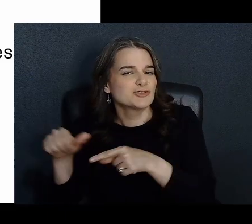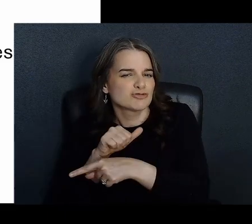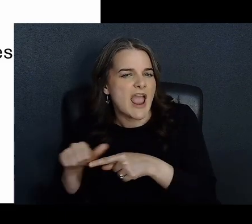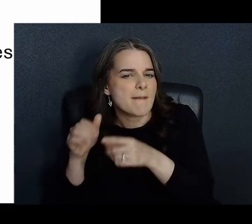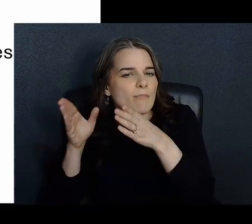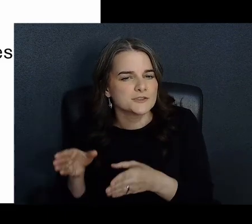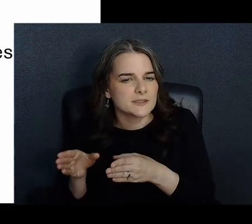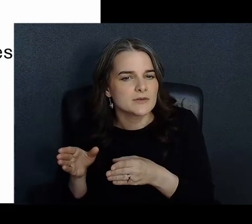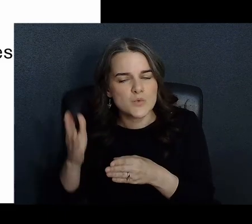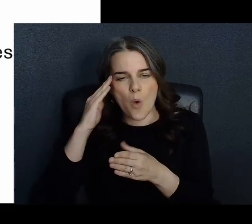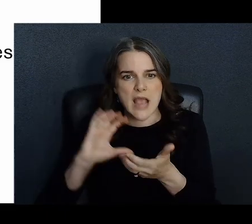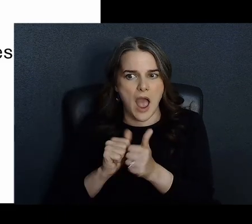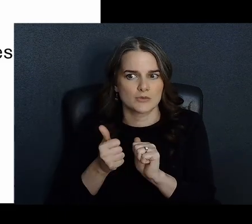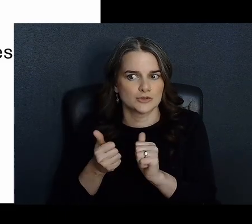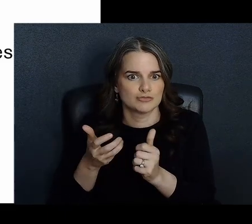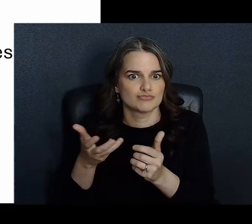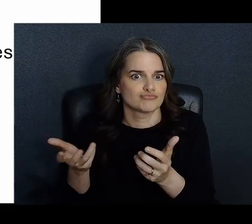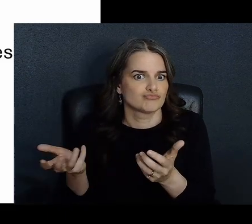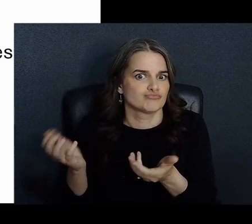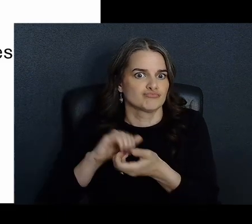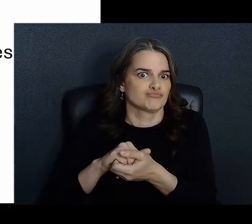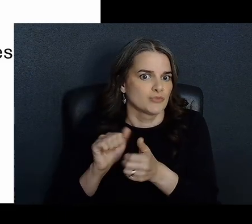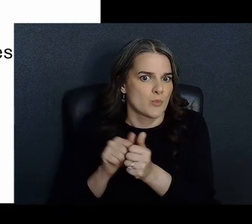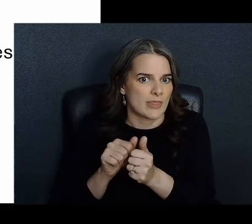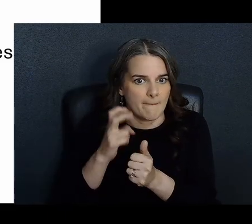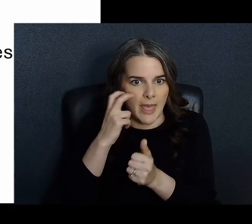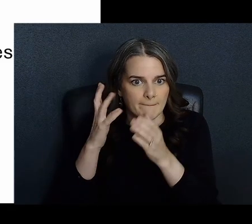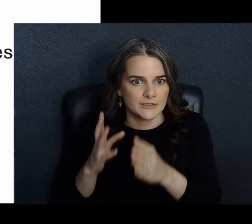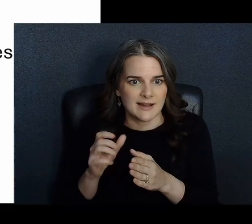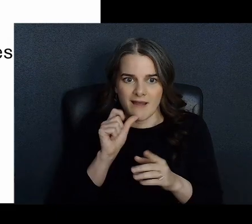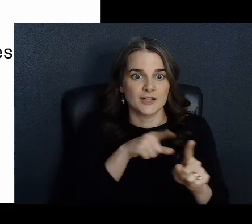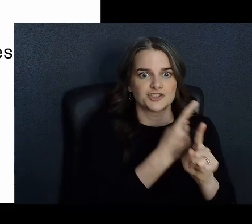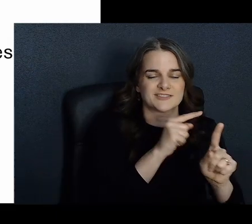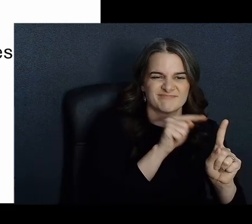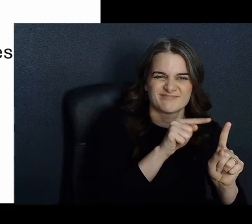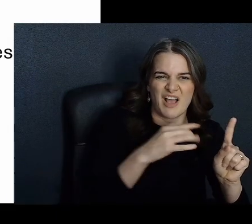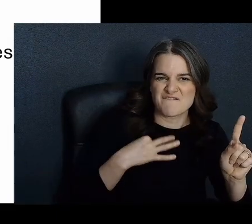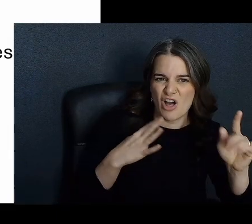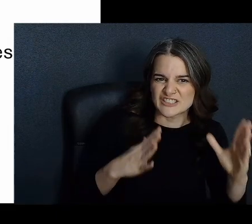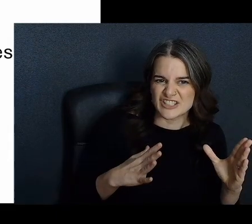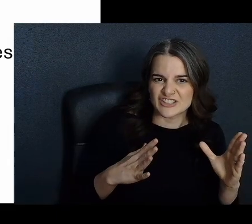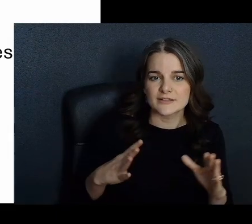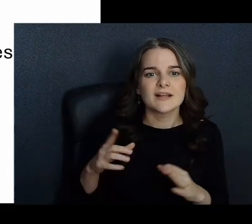knows how to work with blind people, not just a volunteer. But it is a subscription, so you will have a monthly fee on that.